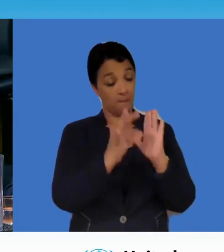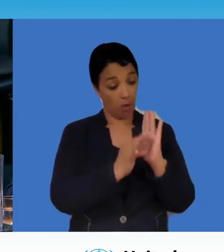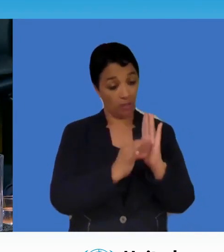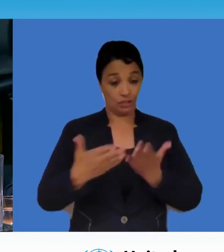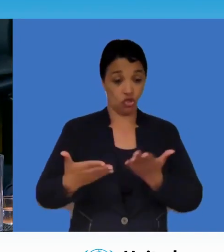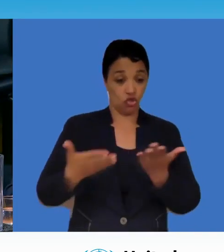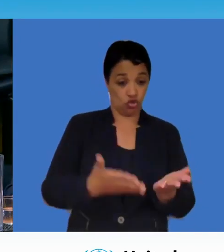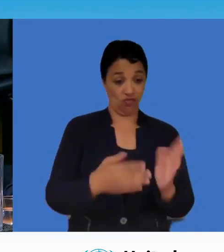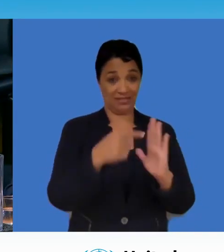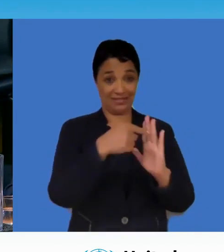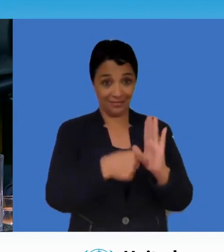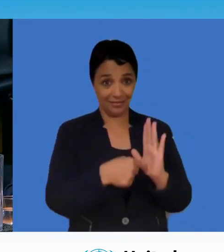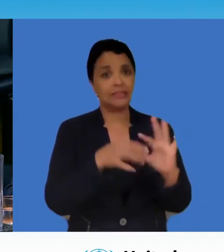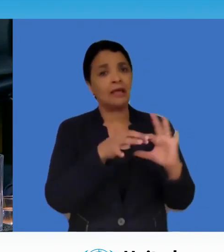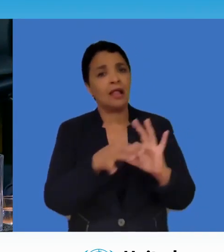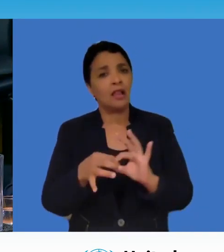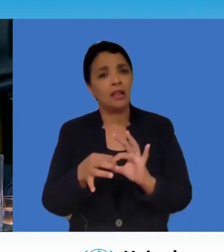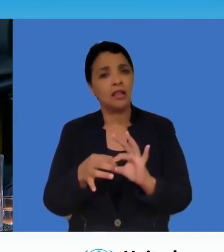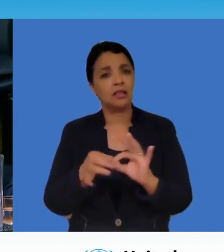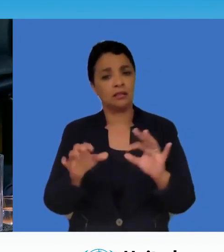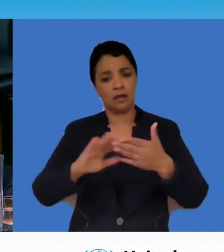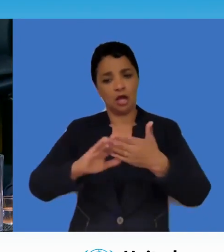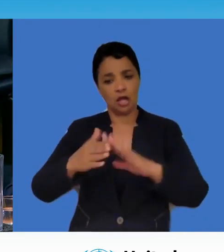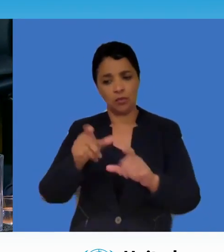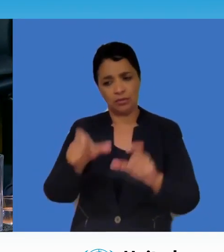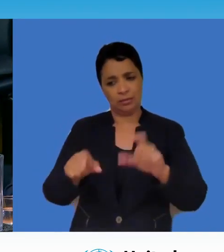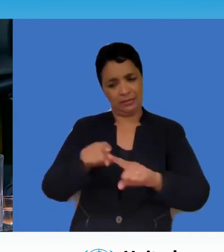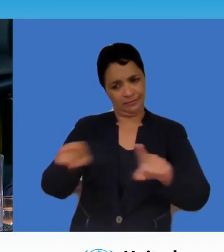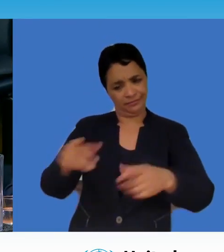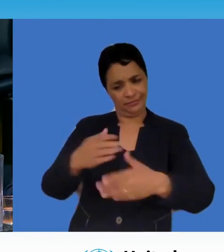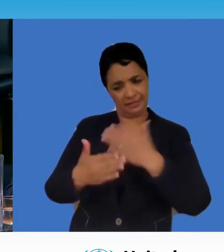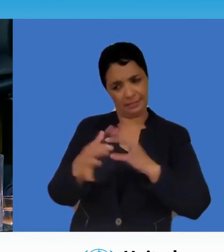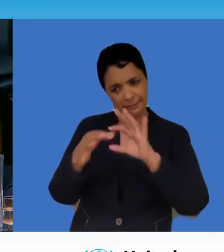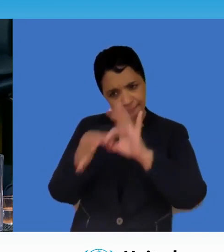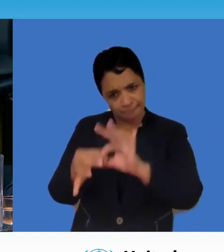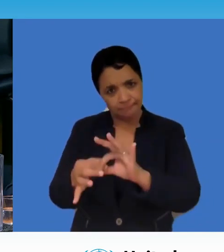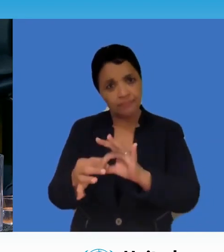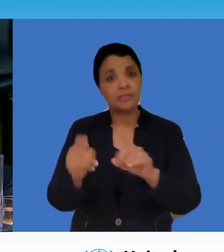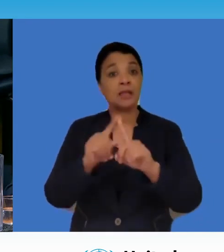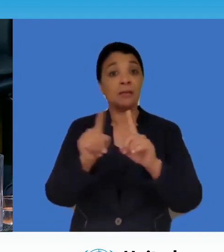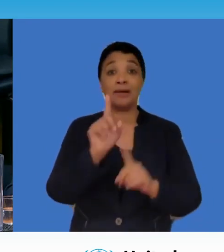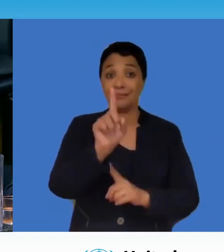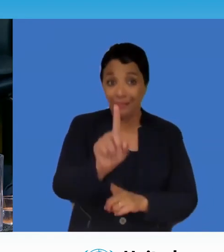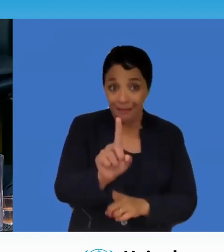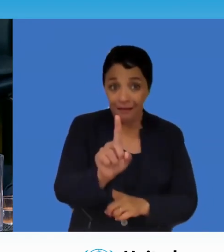policies services that are specific to those parts of the community of disability however we should